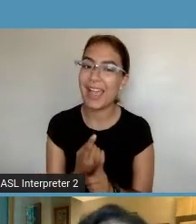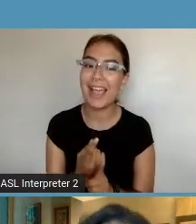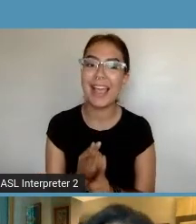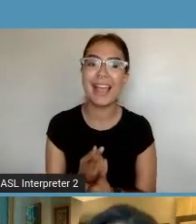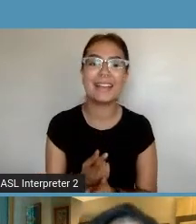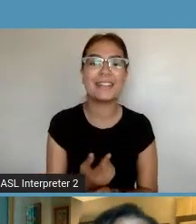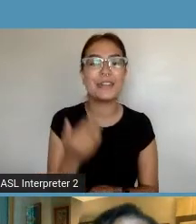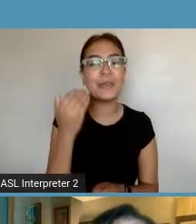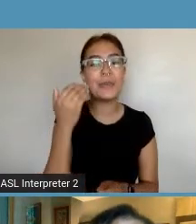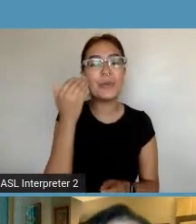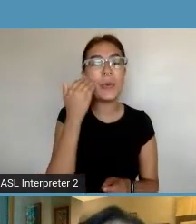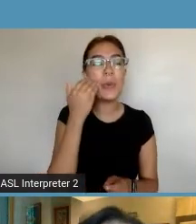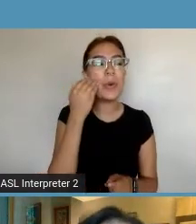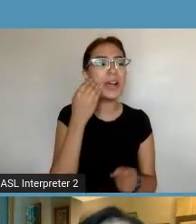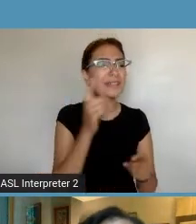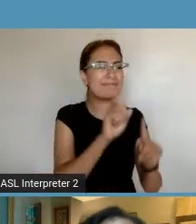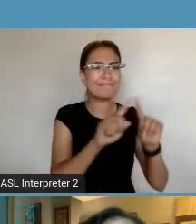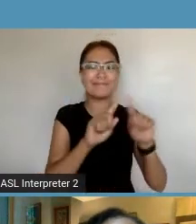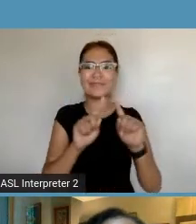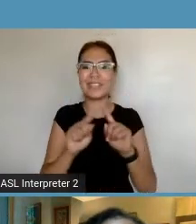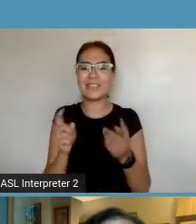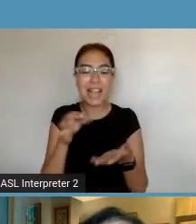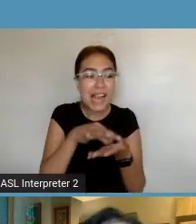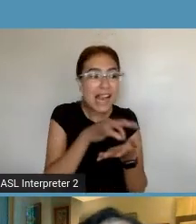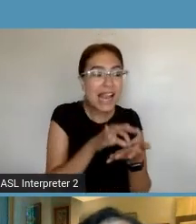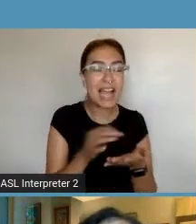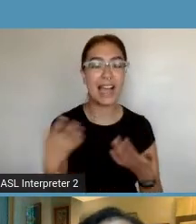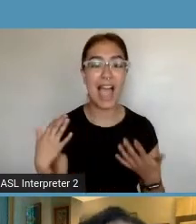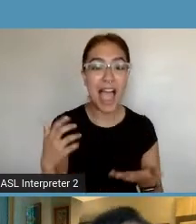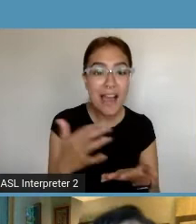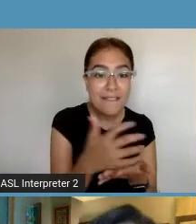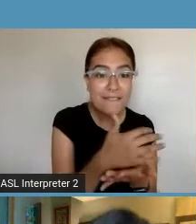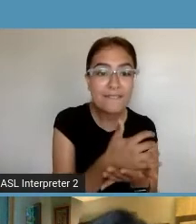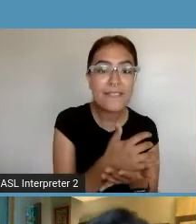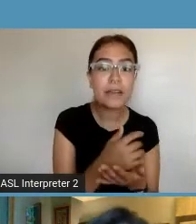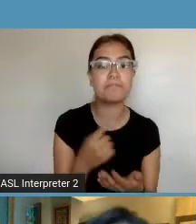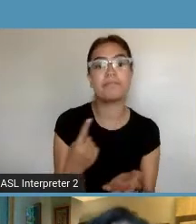collection and the one thing about storage is sometimes distort and you just forget about it,